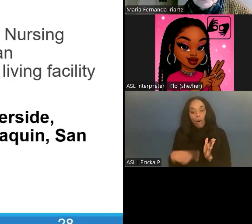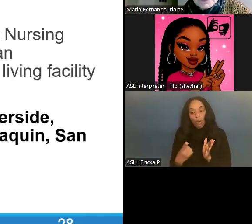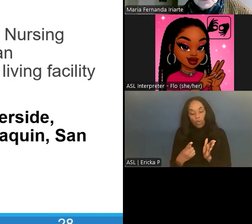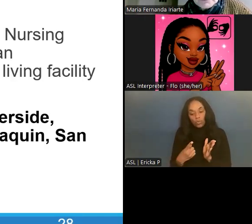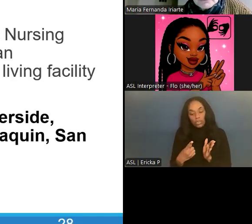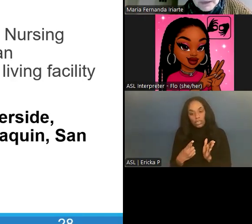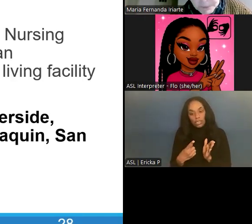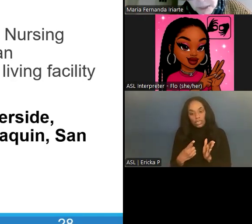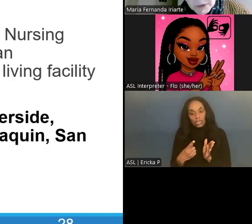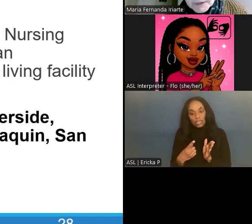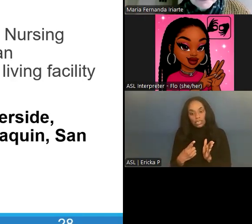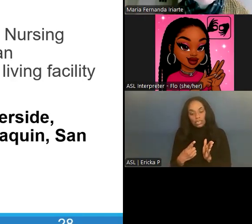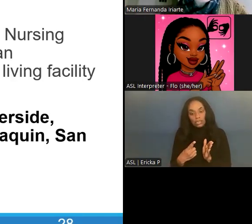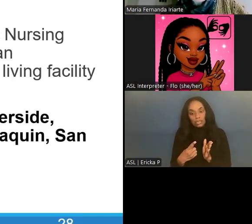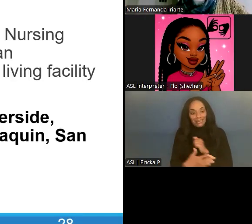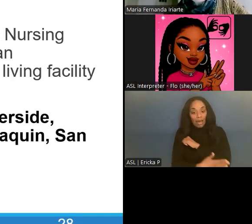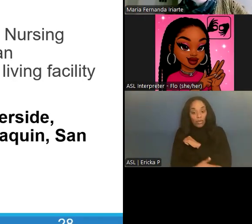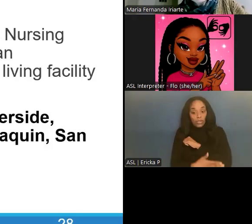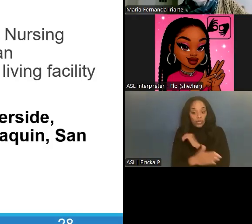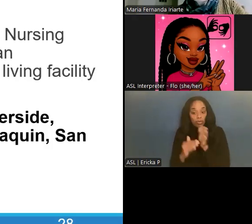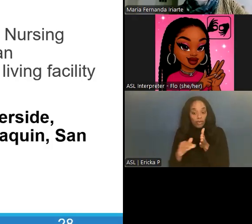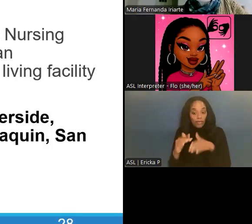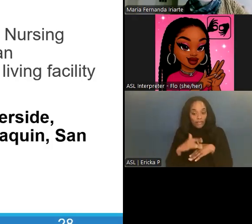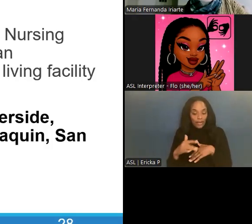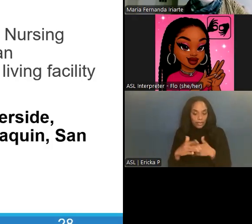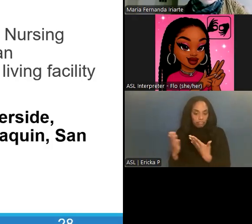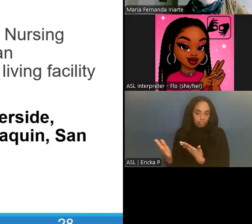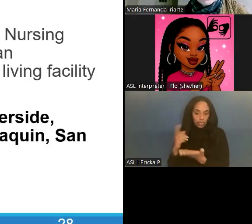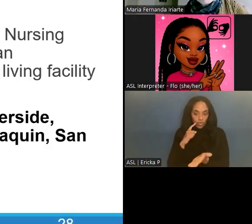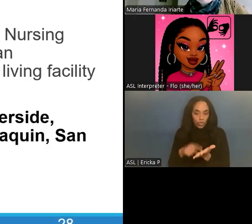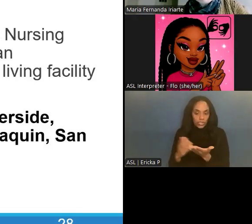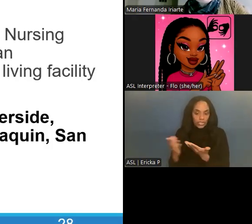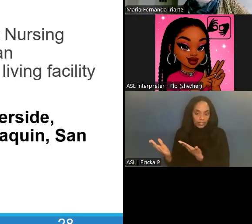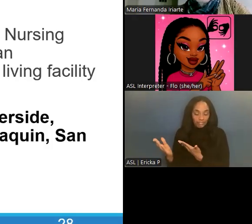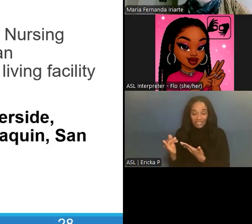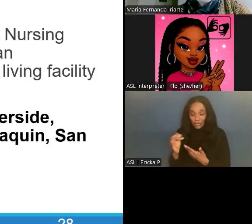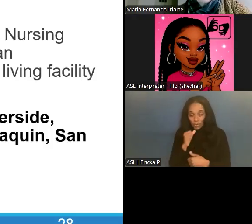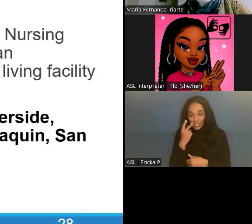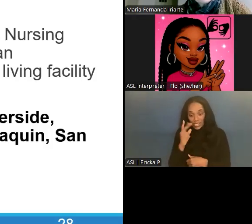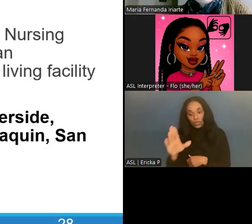that were the waivers available were the ones you see here. So if you don't see your county here, then it's not available